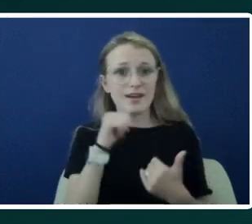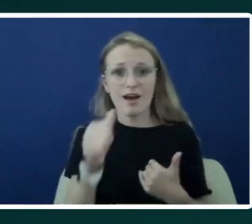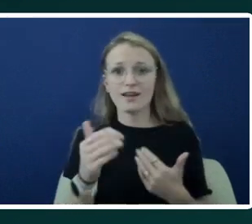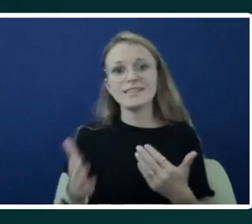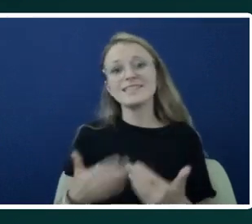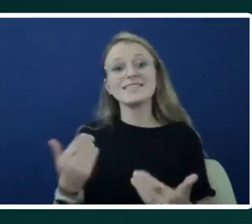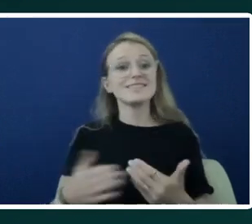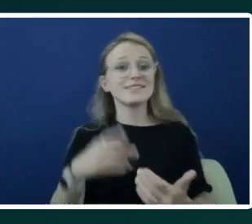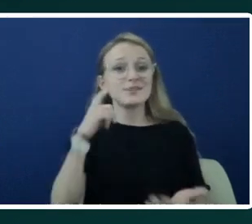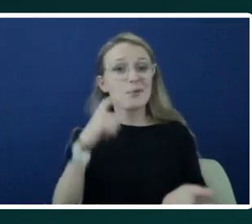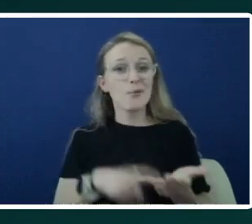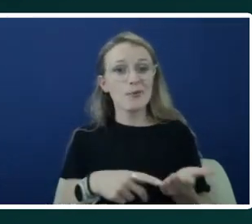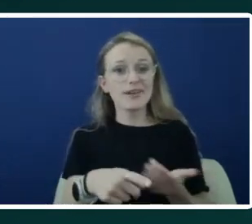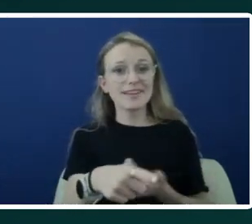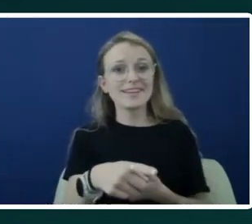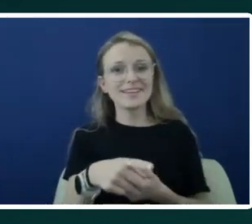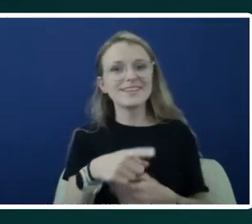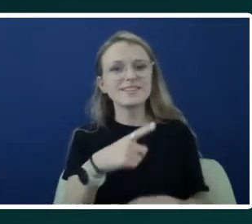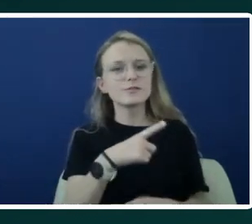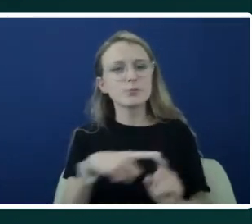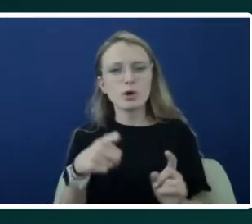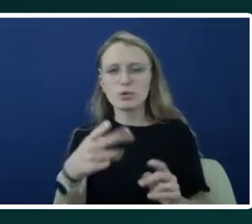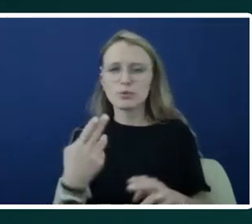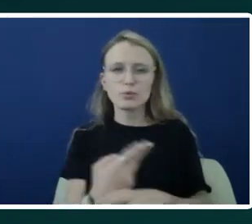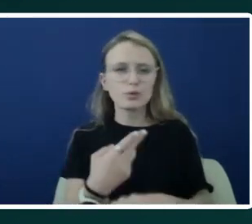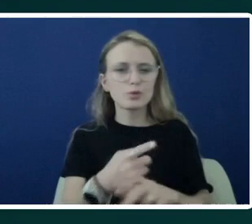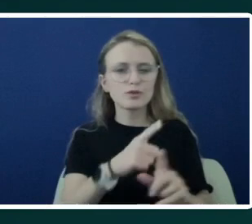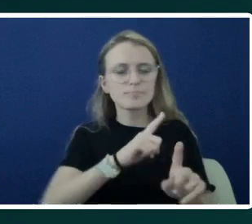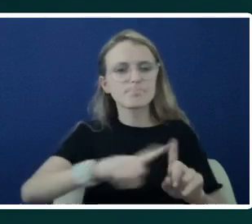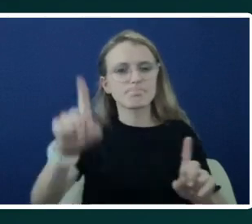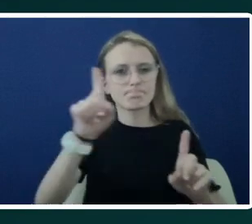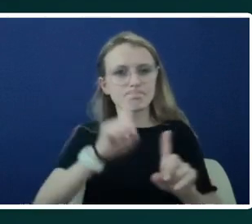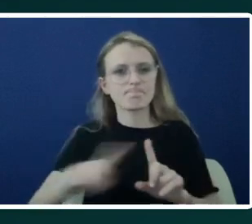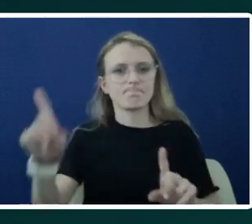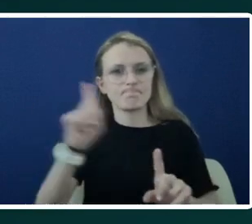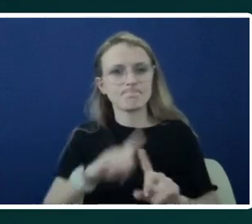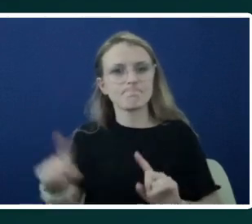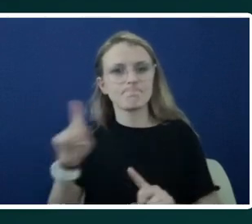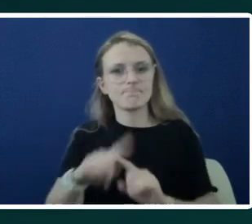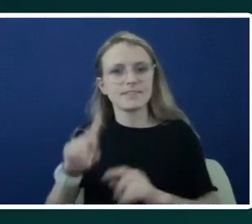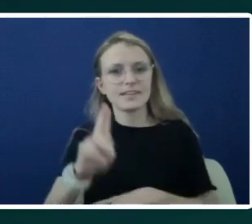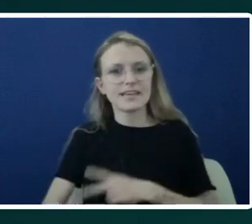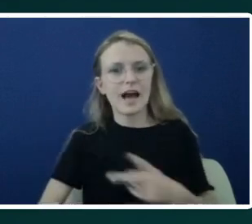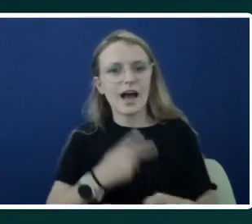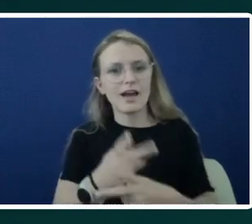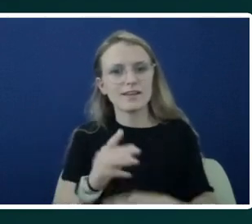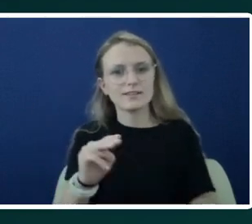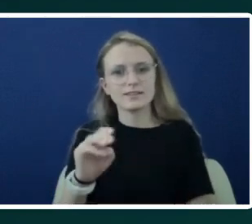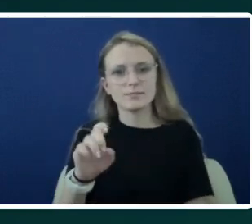that you used so many different kinds of media to tell stories in the exhibition.